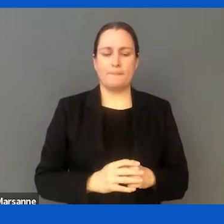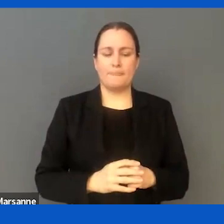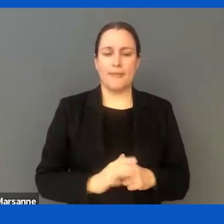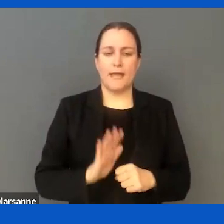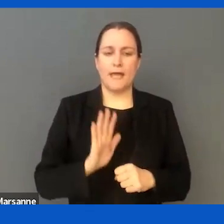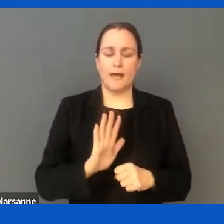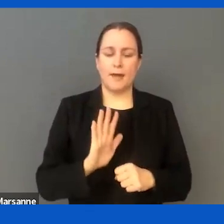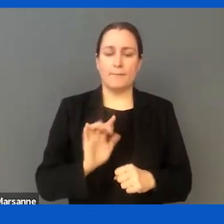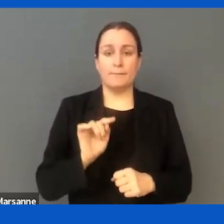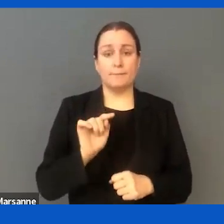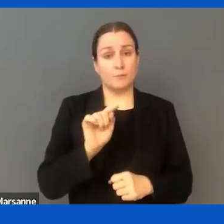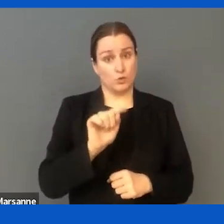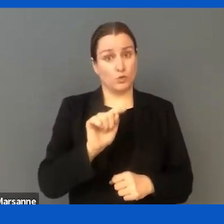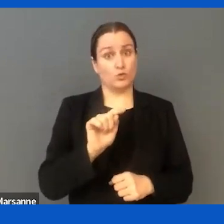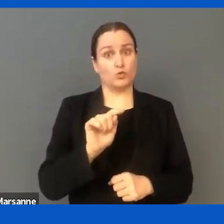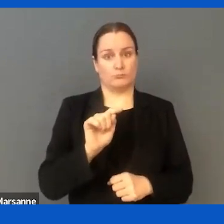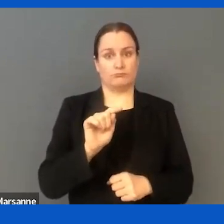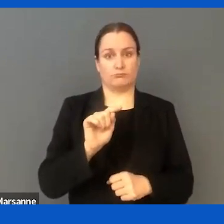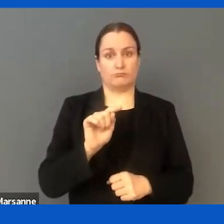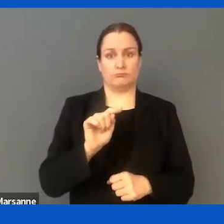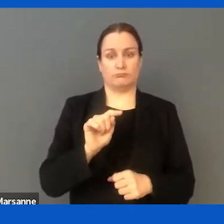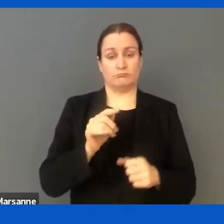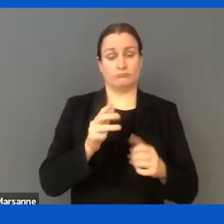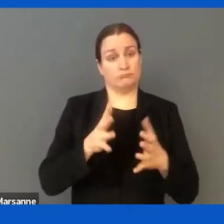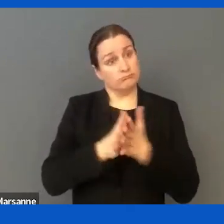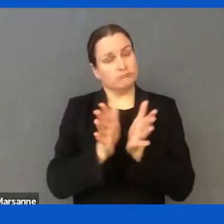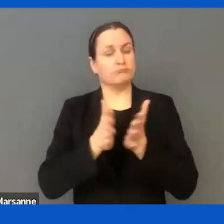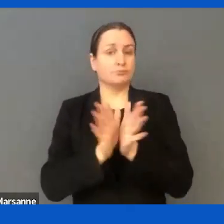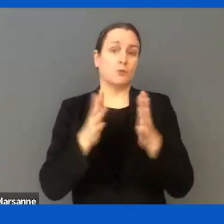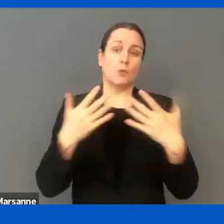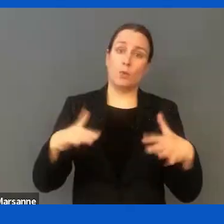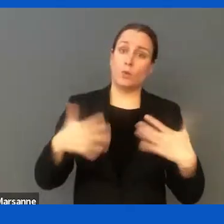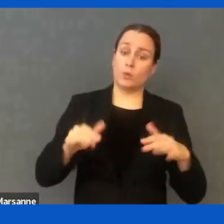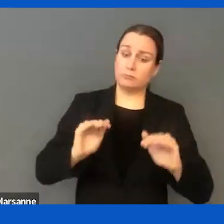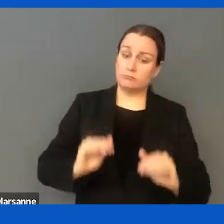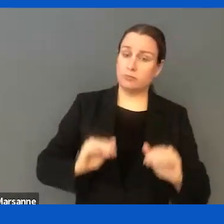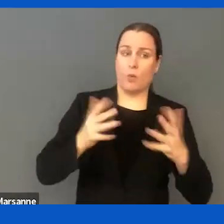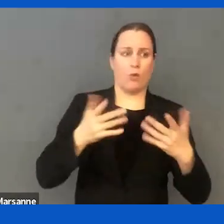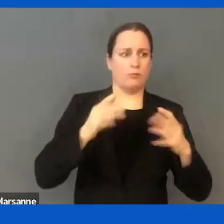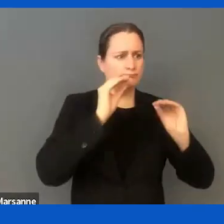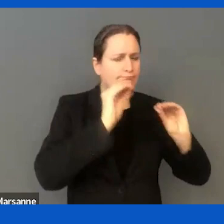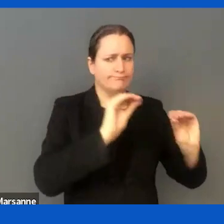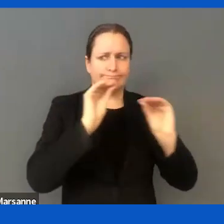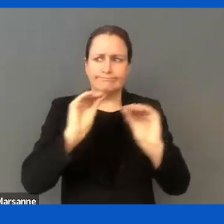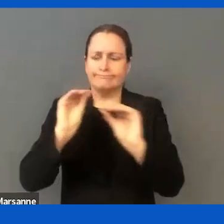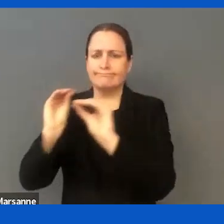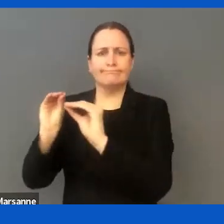the importance of education. And what Roberto did a few minutes ago, I thought was spot on.